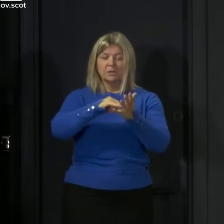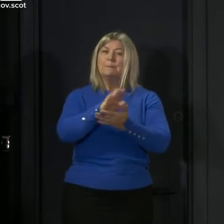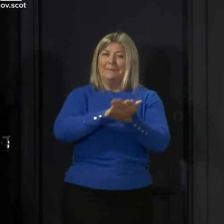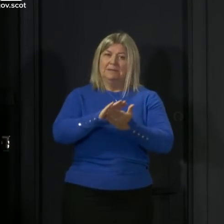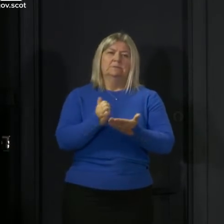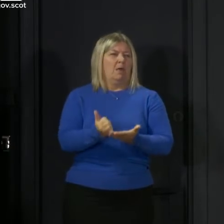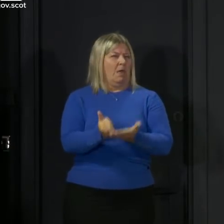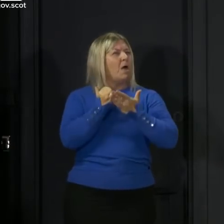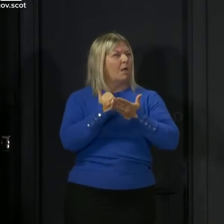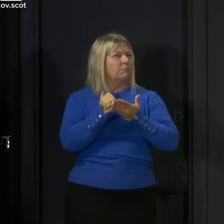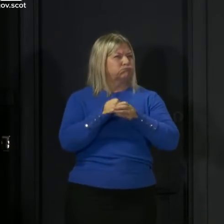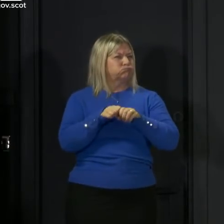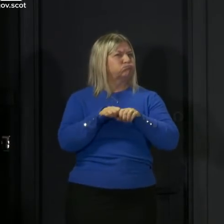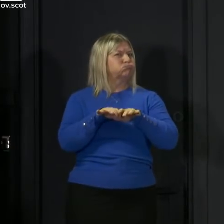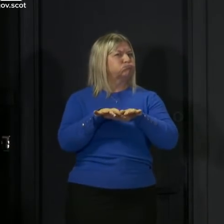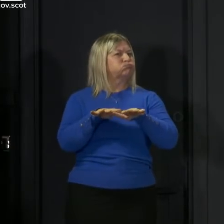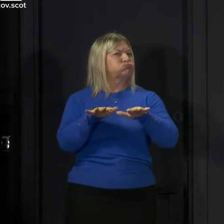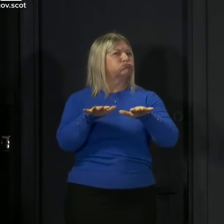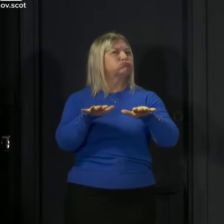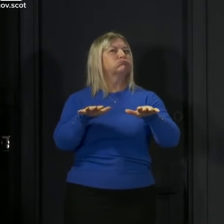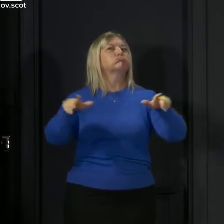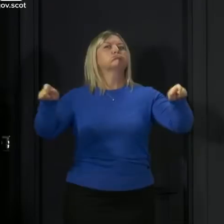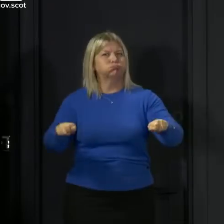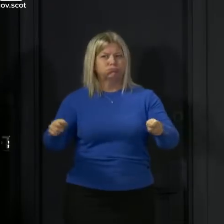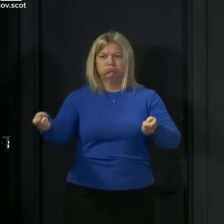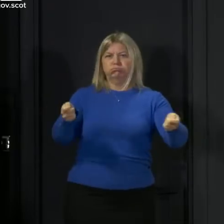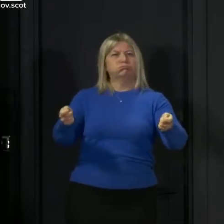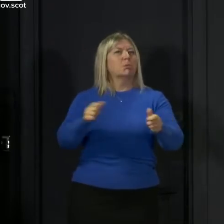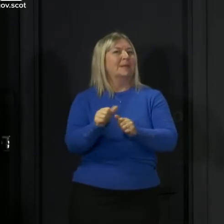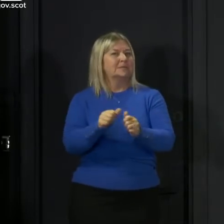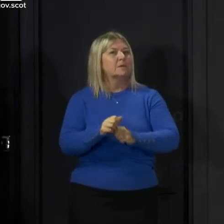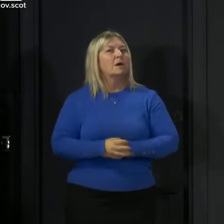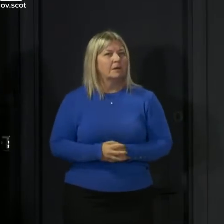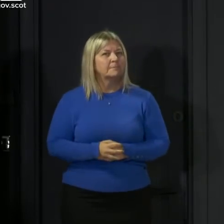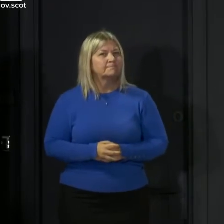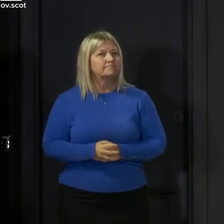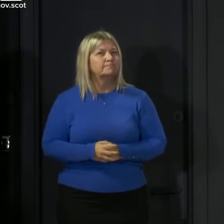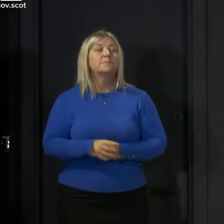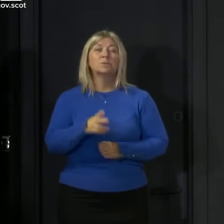the numbers I have reported to you today, from the picture we are seeing across the UK, Europe